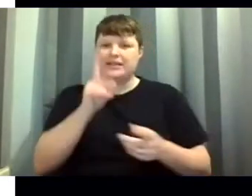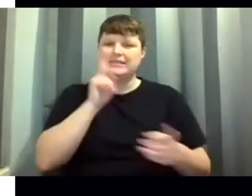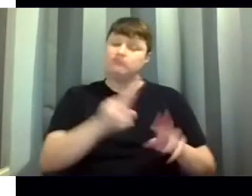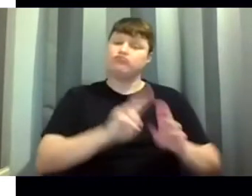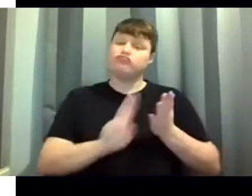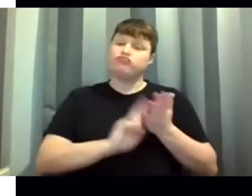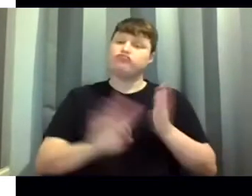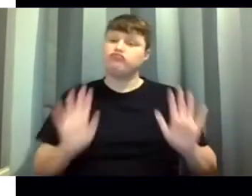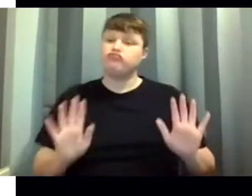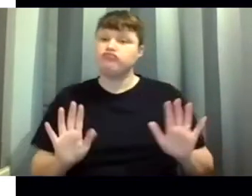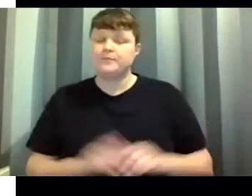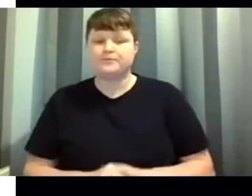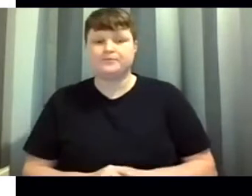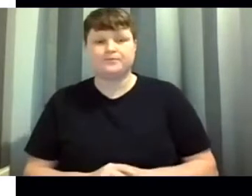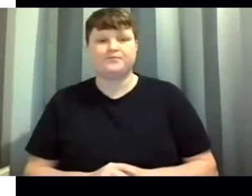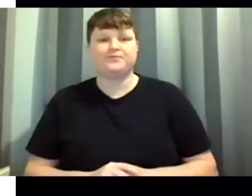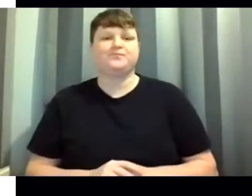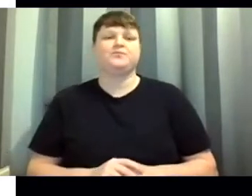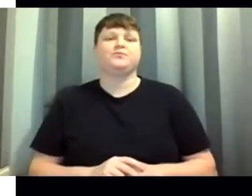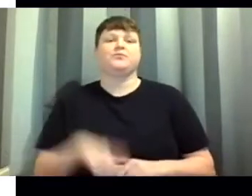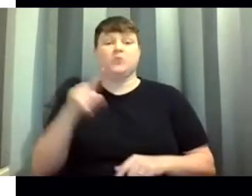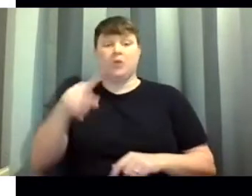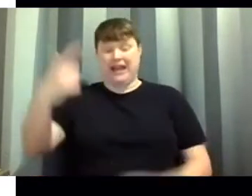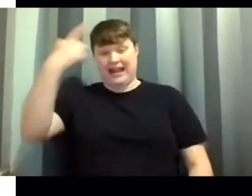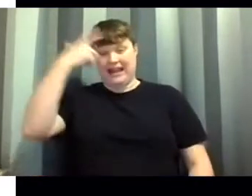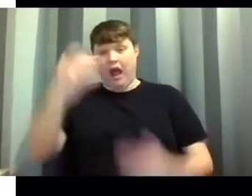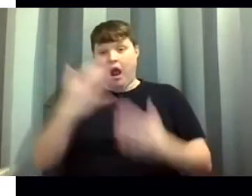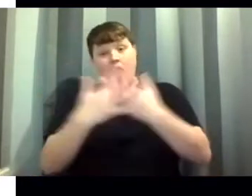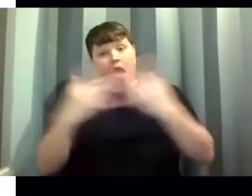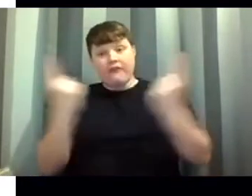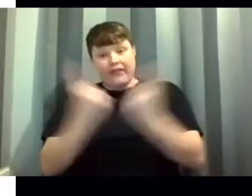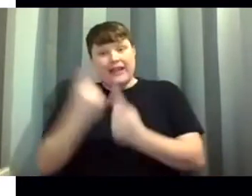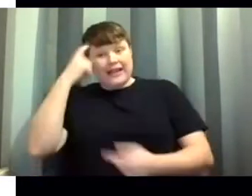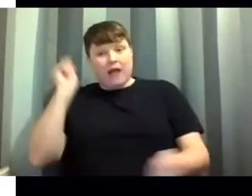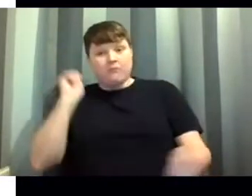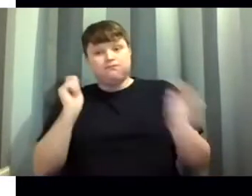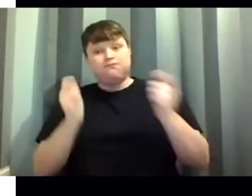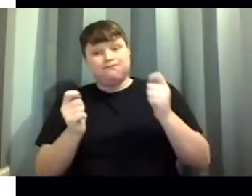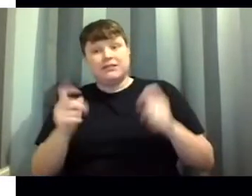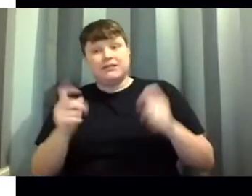There are a lot of things we can look at though. We need a way of aggregating that performance into